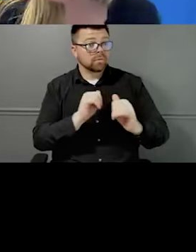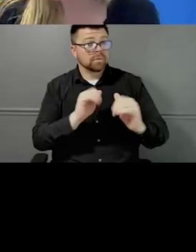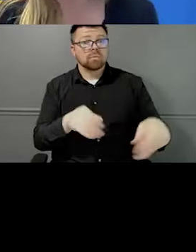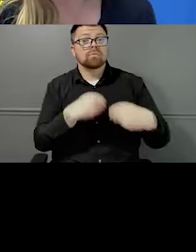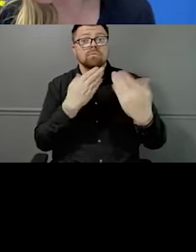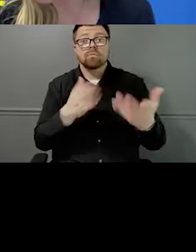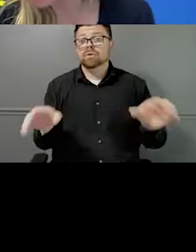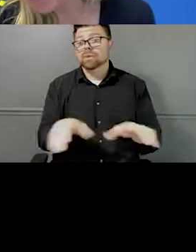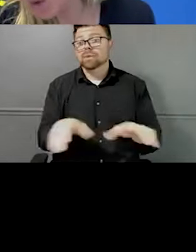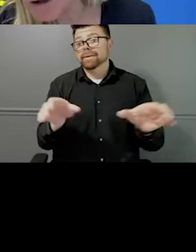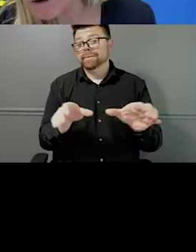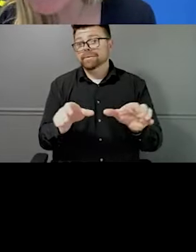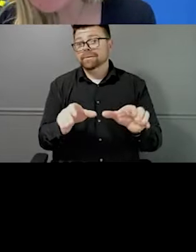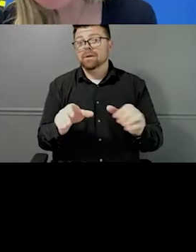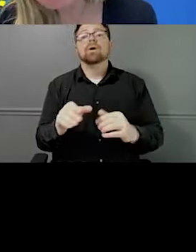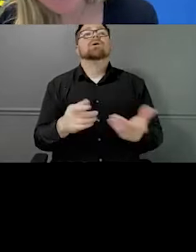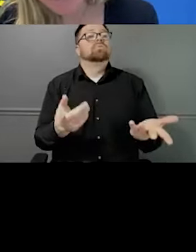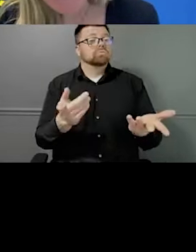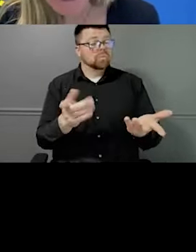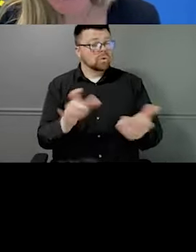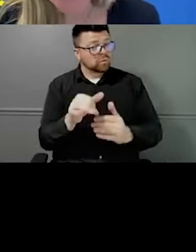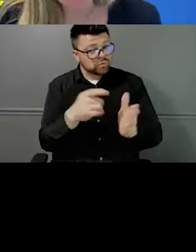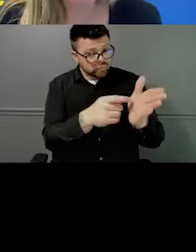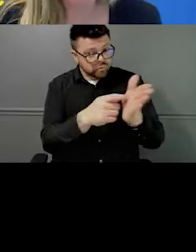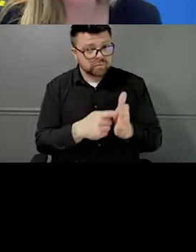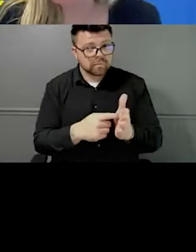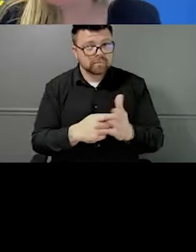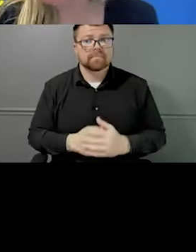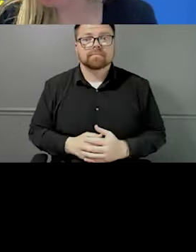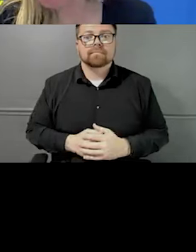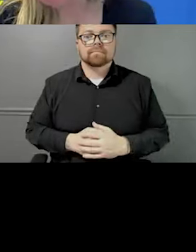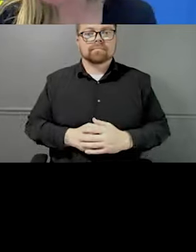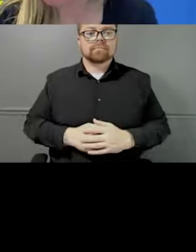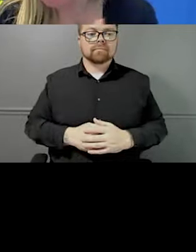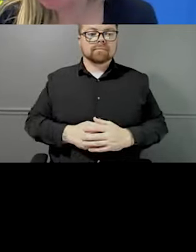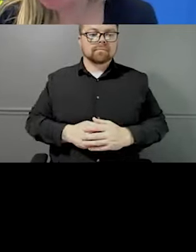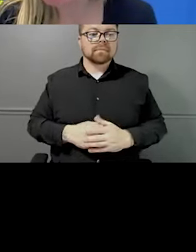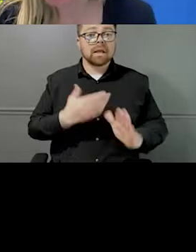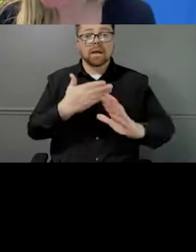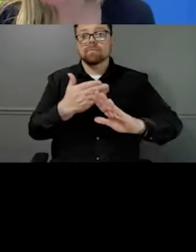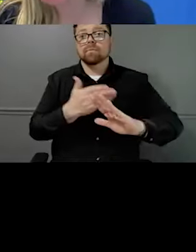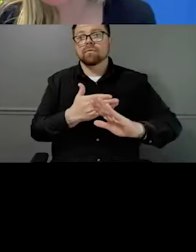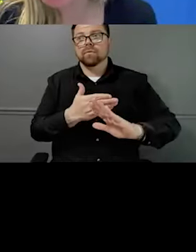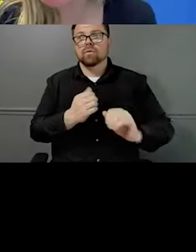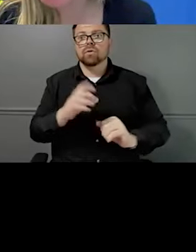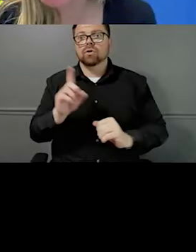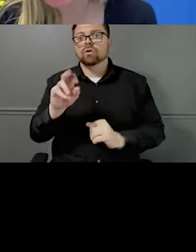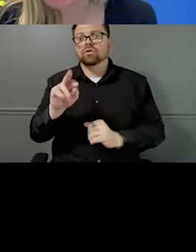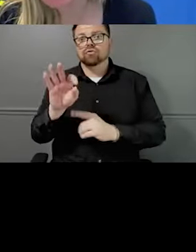You were required in prior, the draft version of this form.